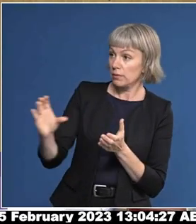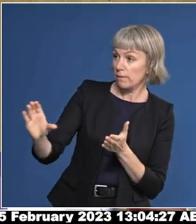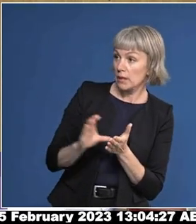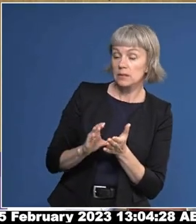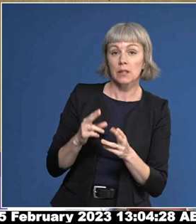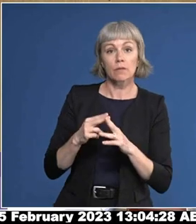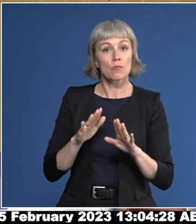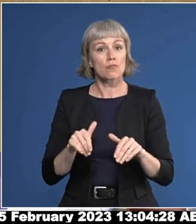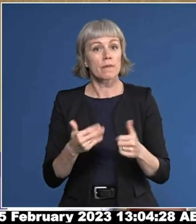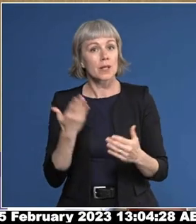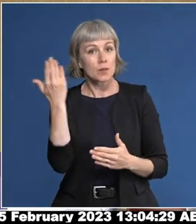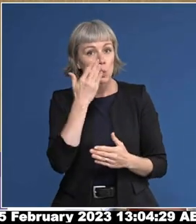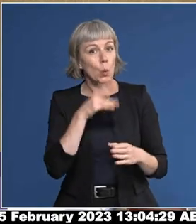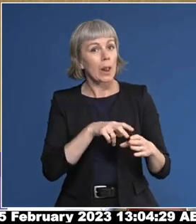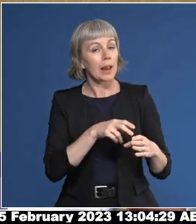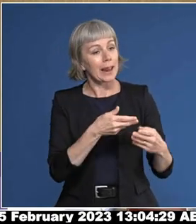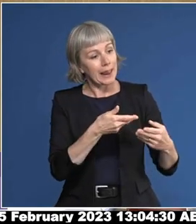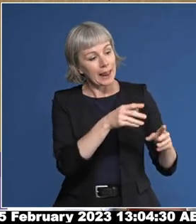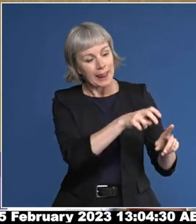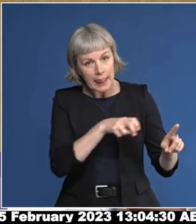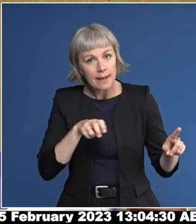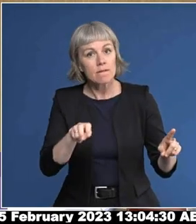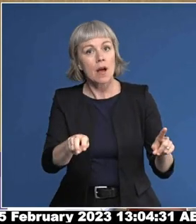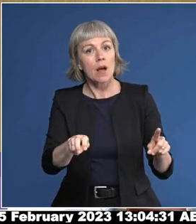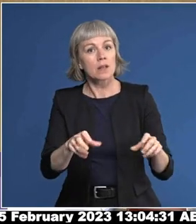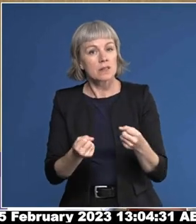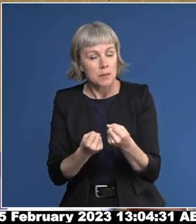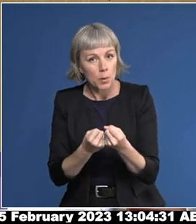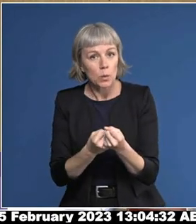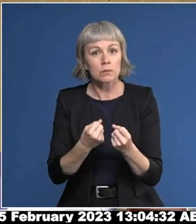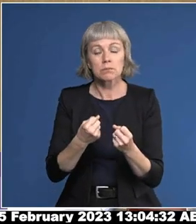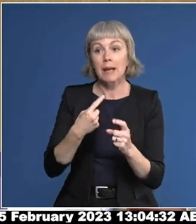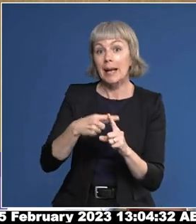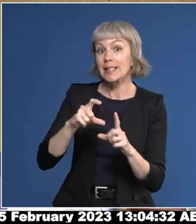and are a DES provider. Afford is a school leavers and ADE and a DES.